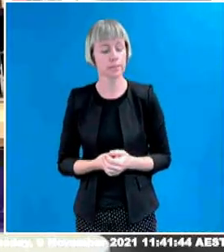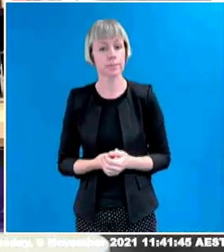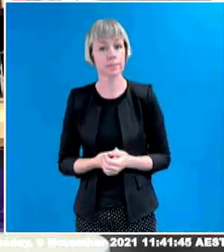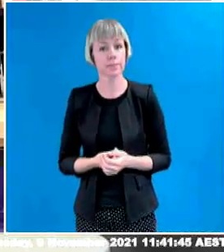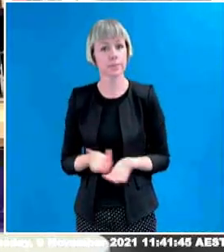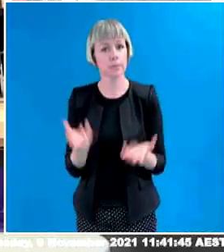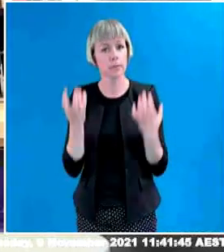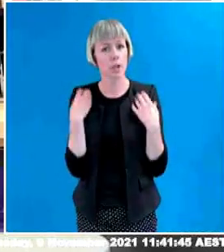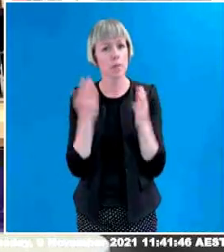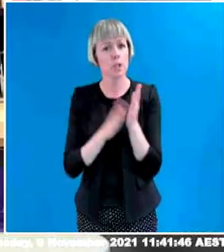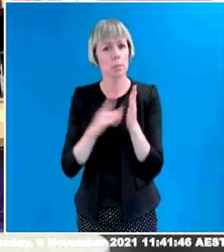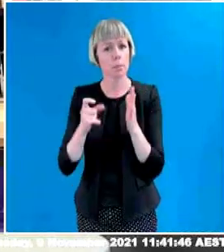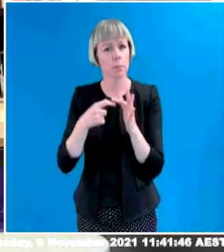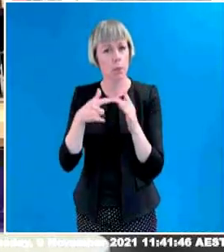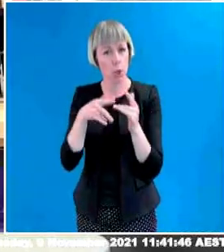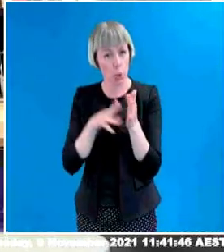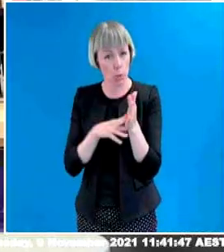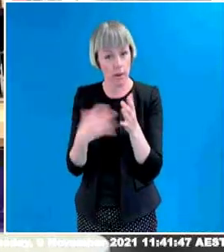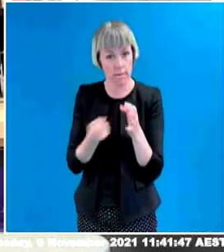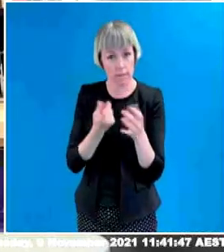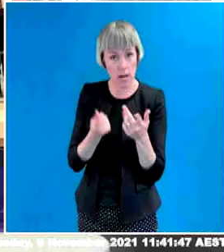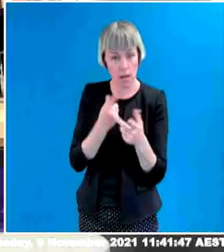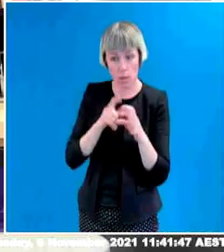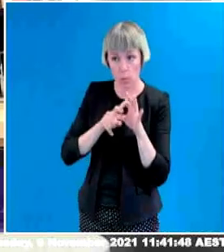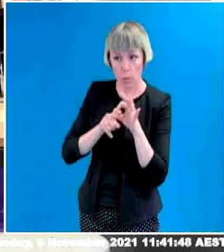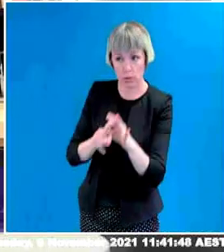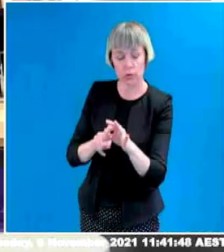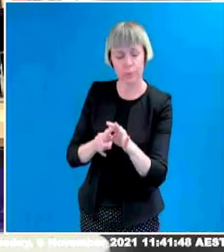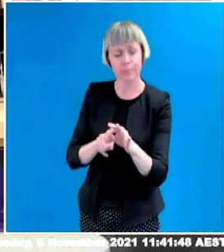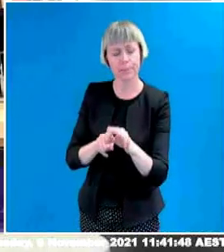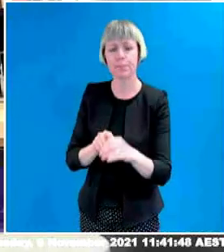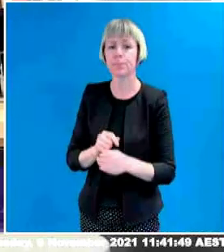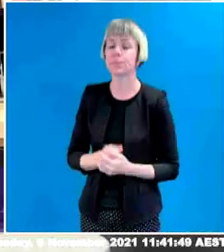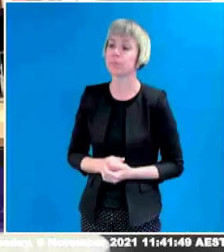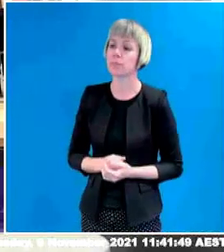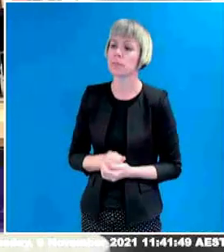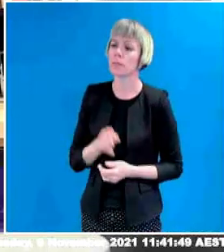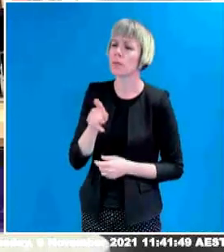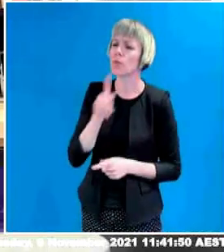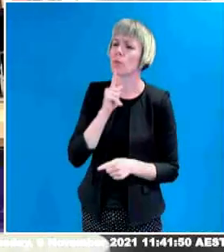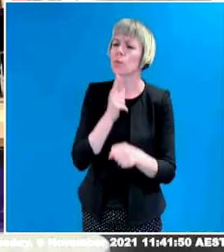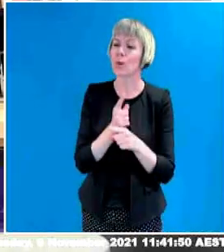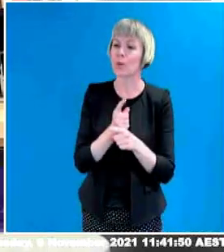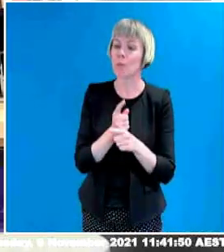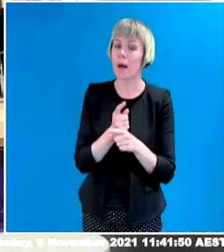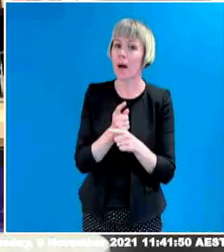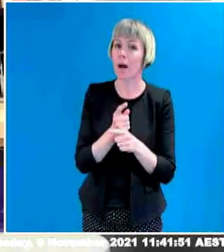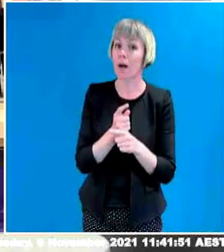relating to one of your questions. Professor Nolan, you mentioned the carrot and stick metaphor.